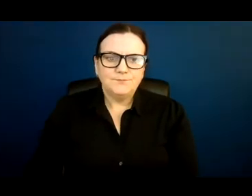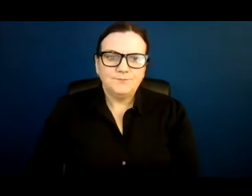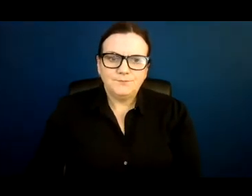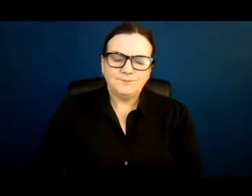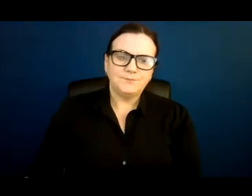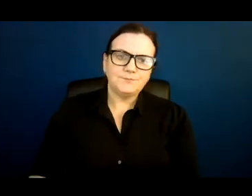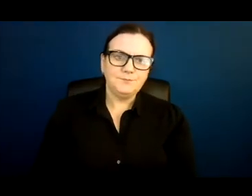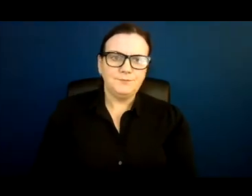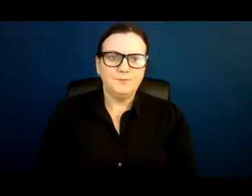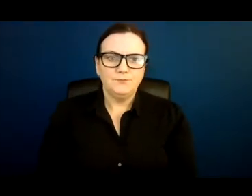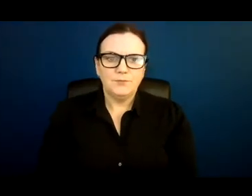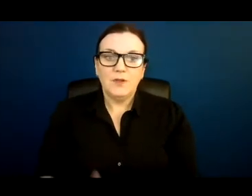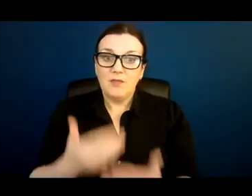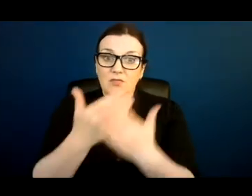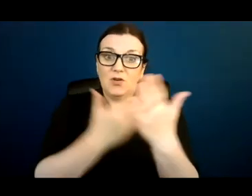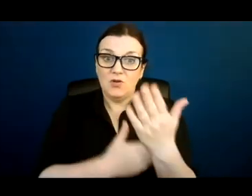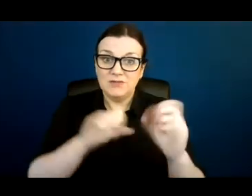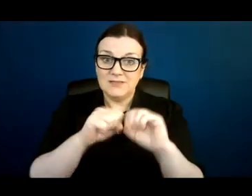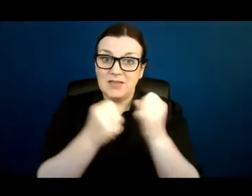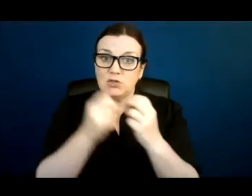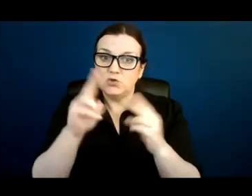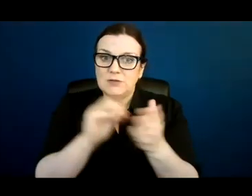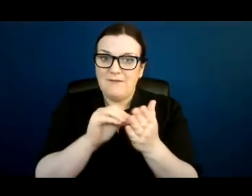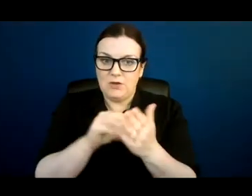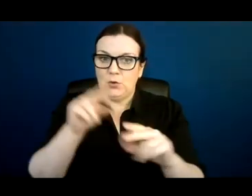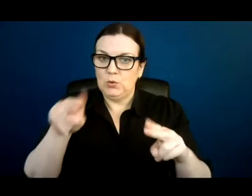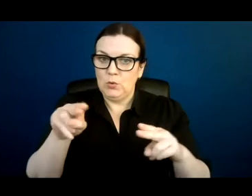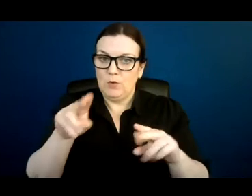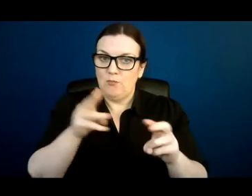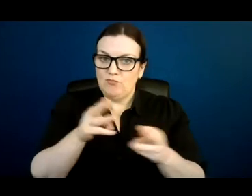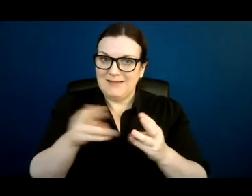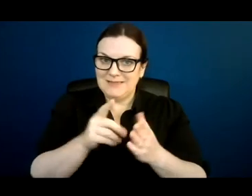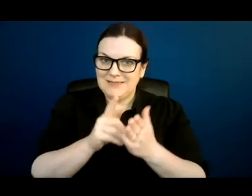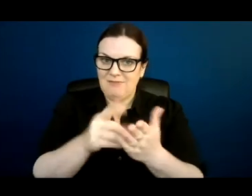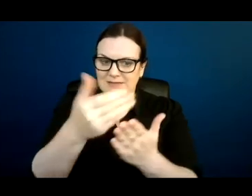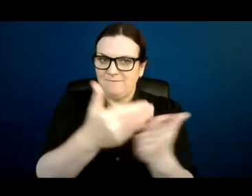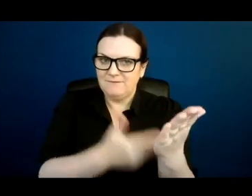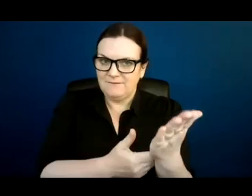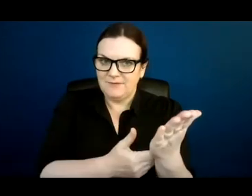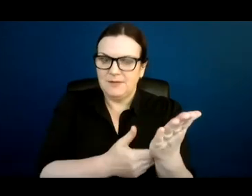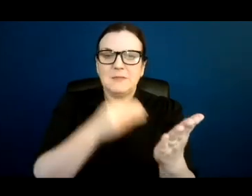issue a new practice directive in the area which hopefully will issue after the Decision Support